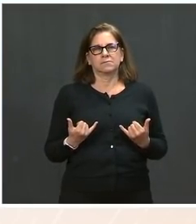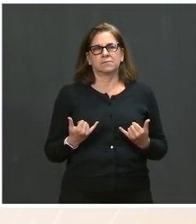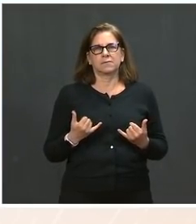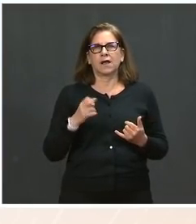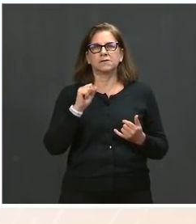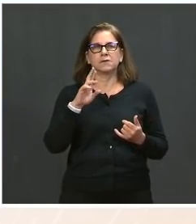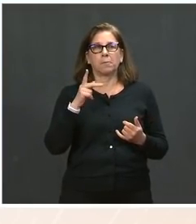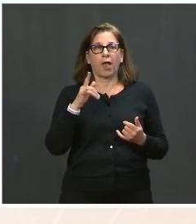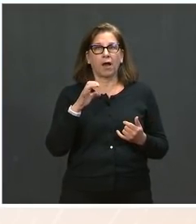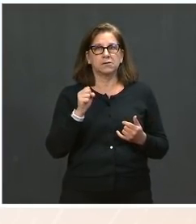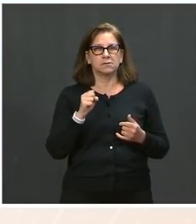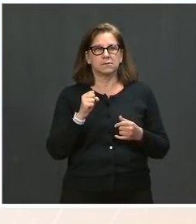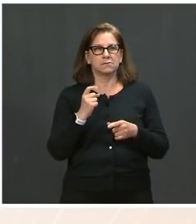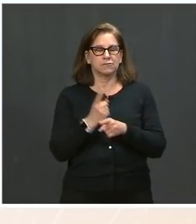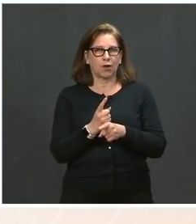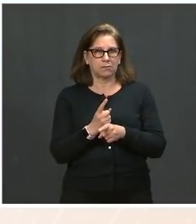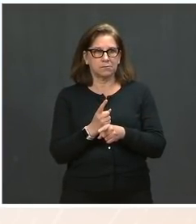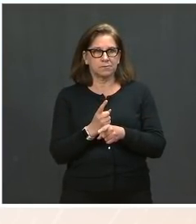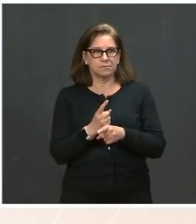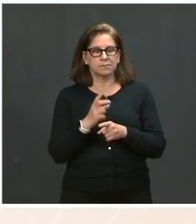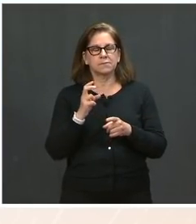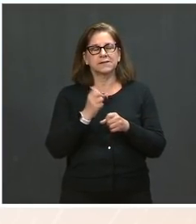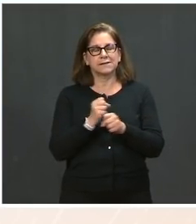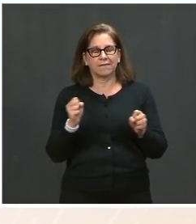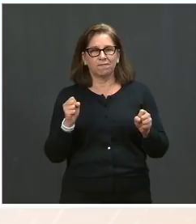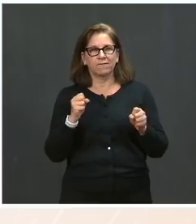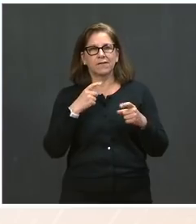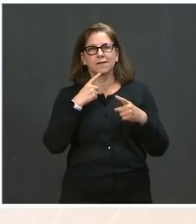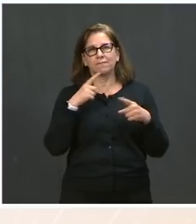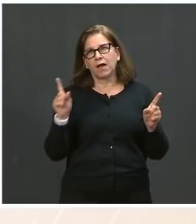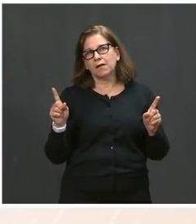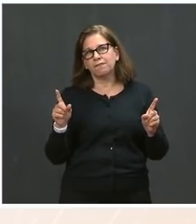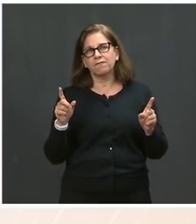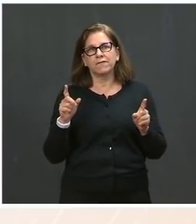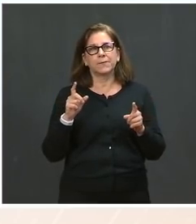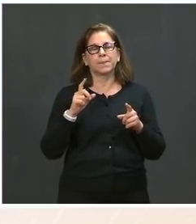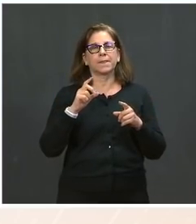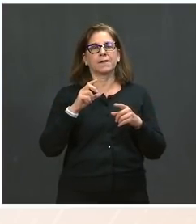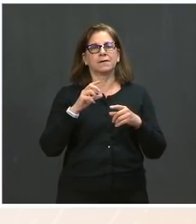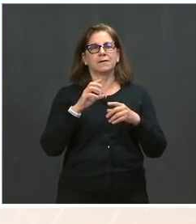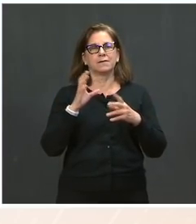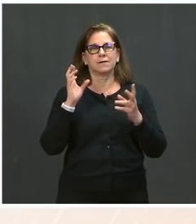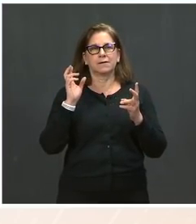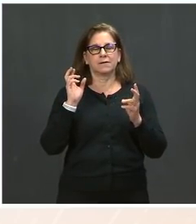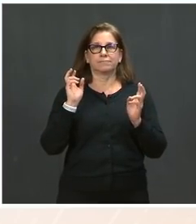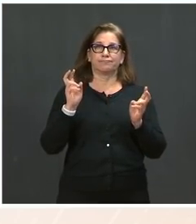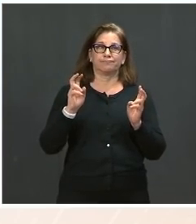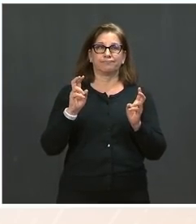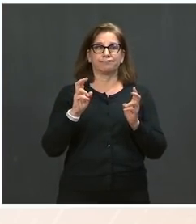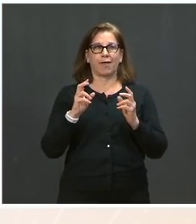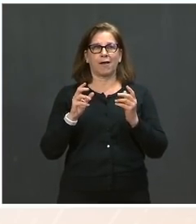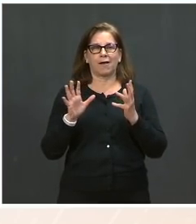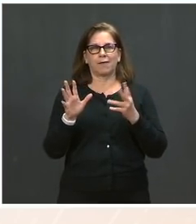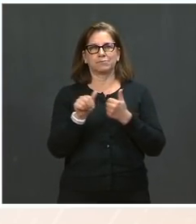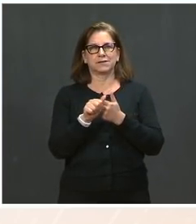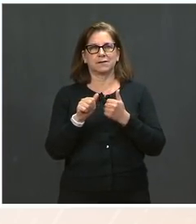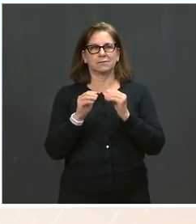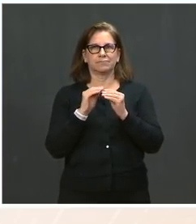And we will continue to do that to ensure that we can deter nuclear aggression from other countries.